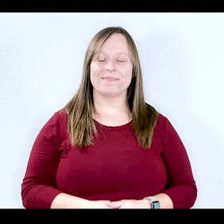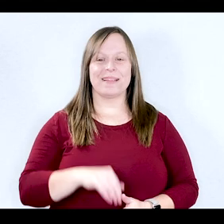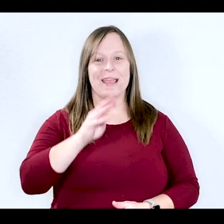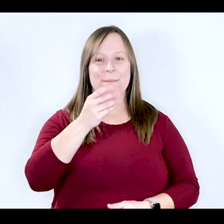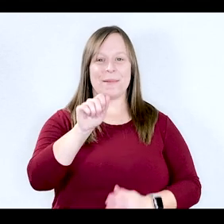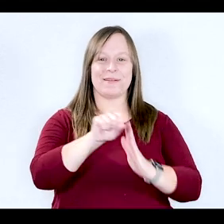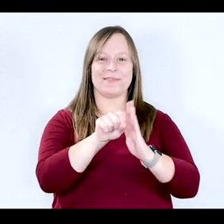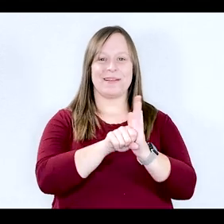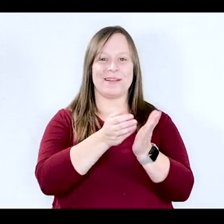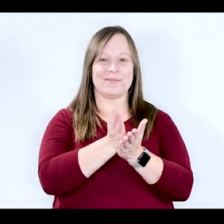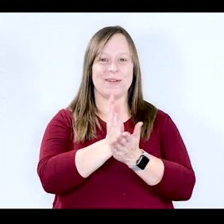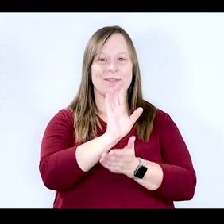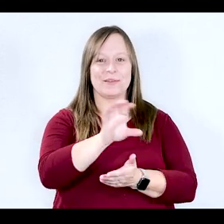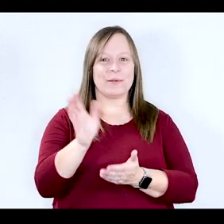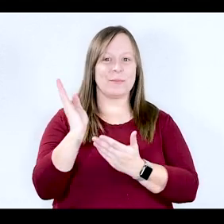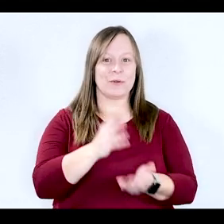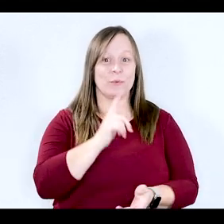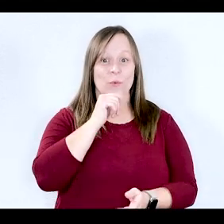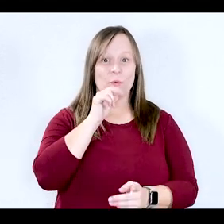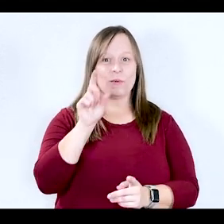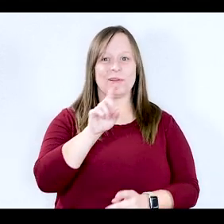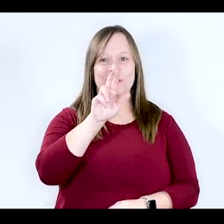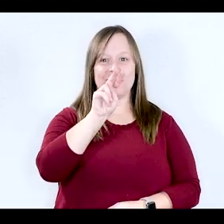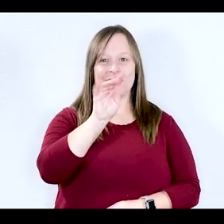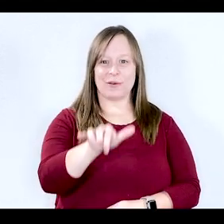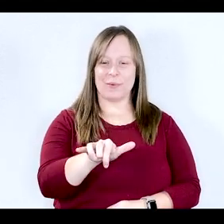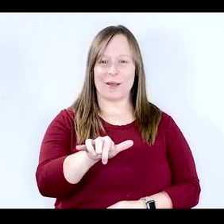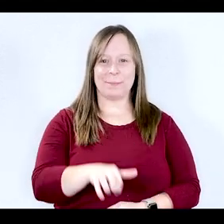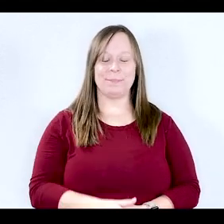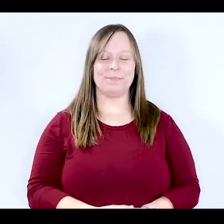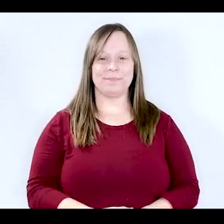Empire State of Rights: Closed Captioned has been brought to you by Disability Rights